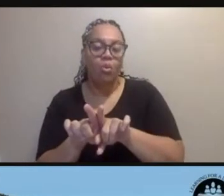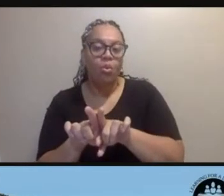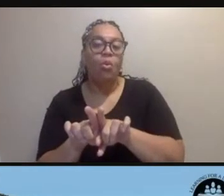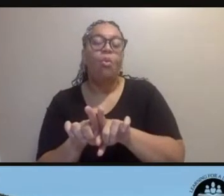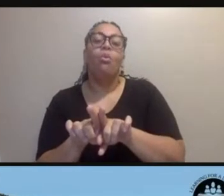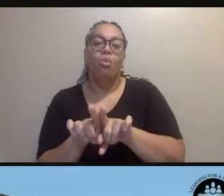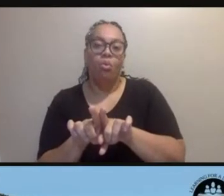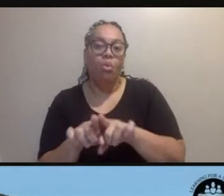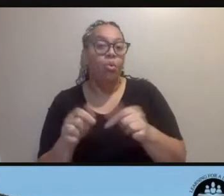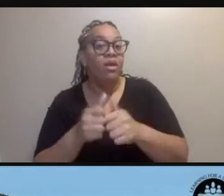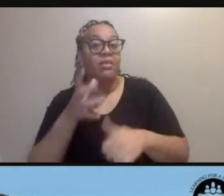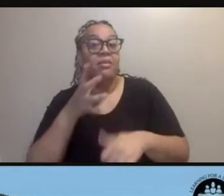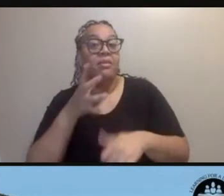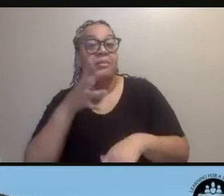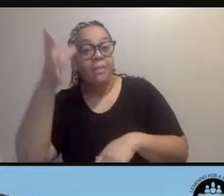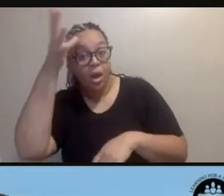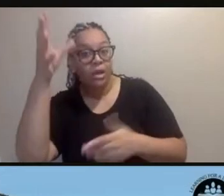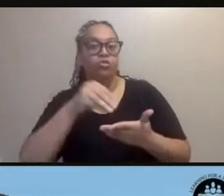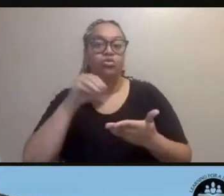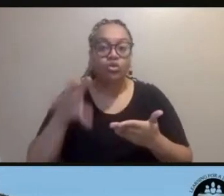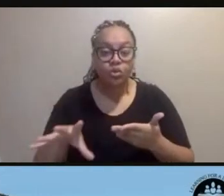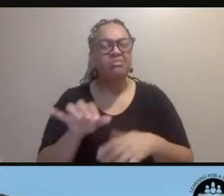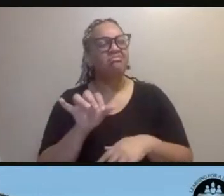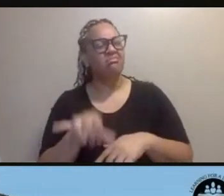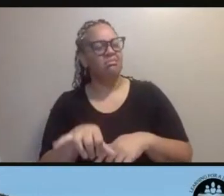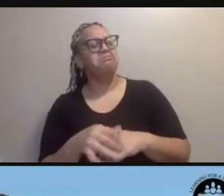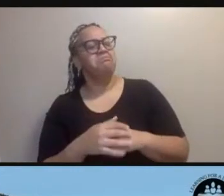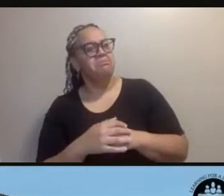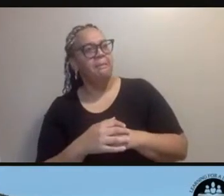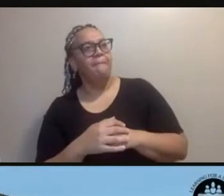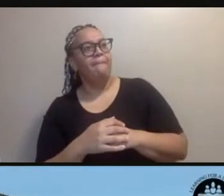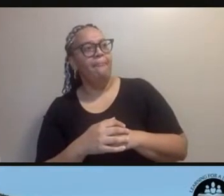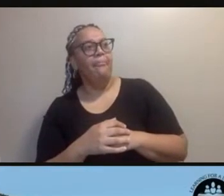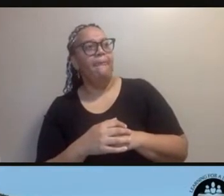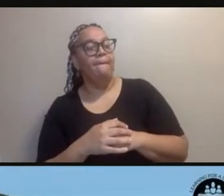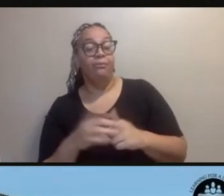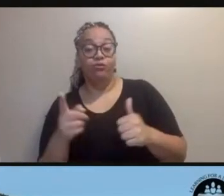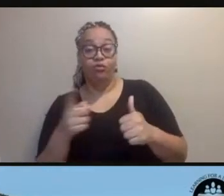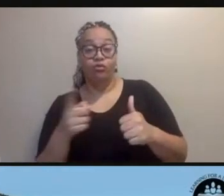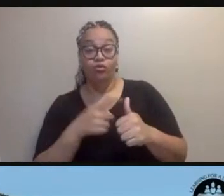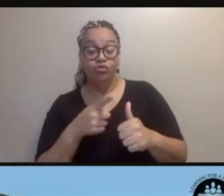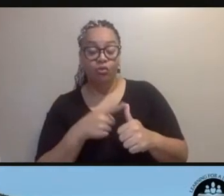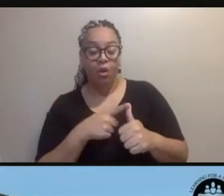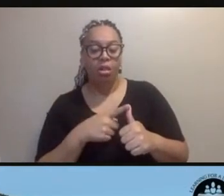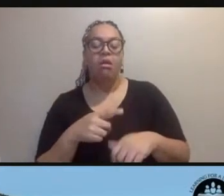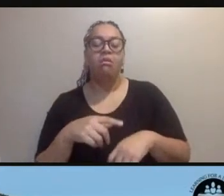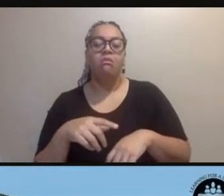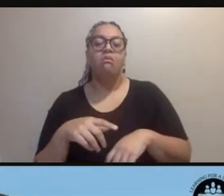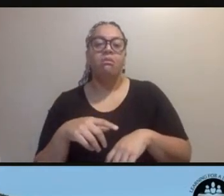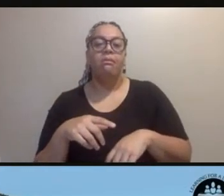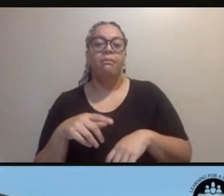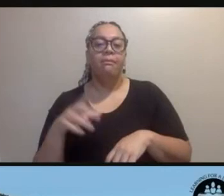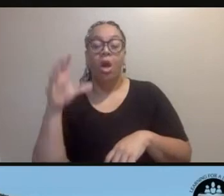WORKED WITH IN THE DISTRICT AS